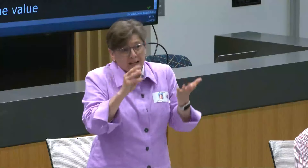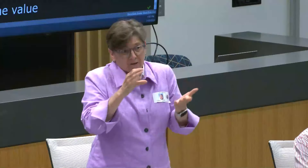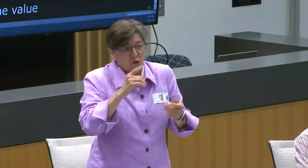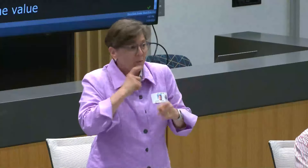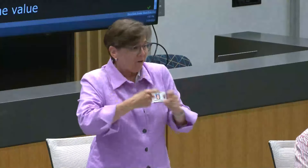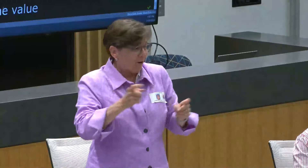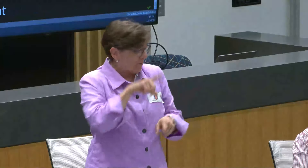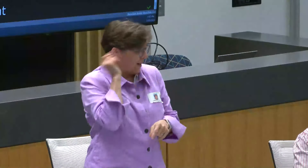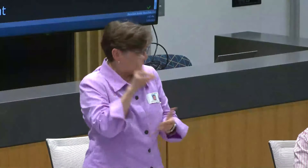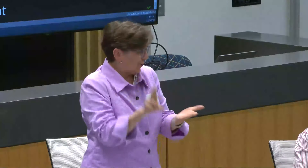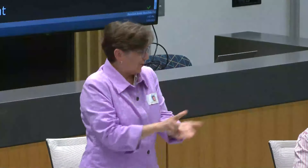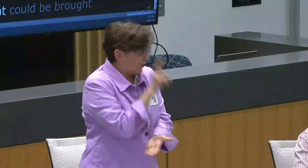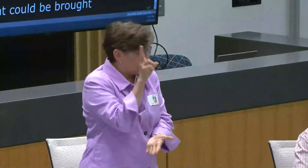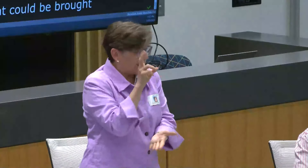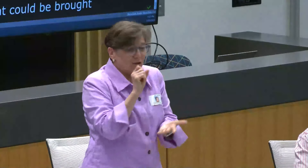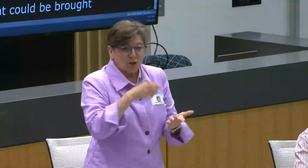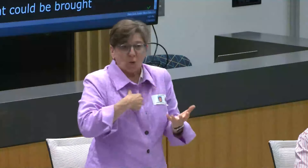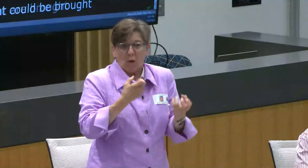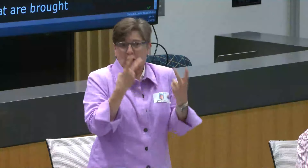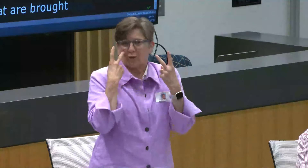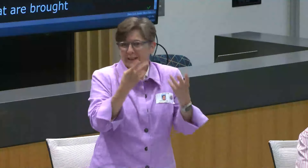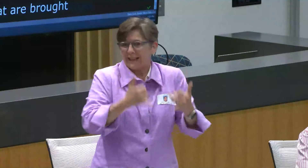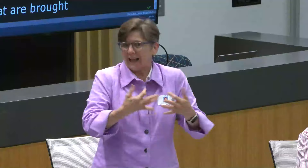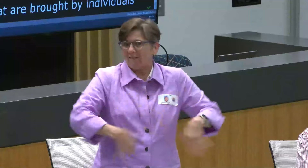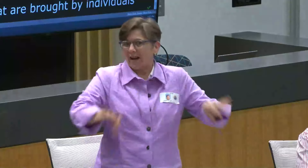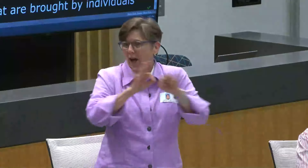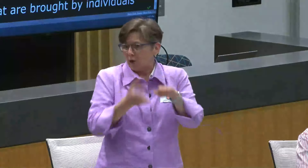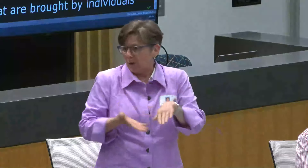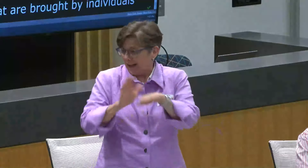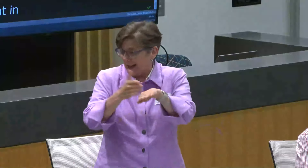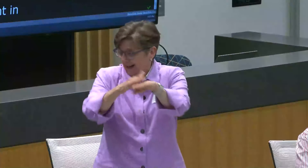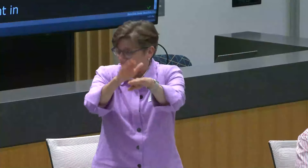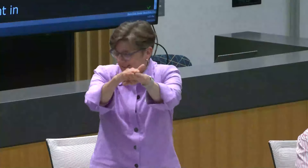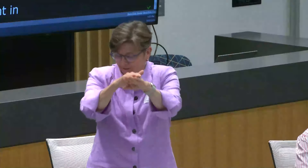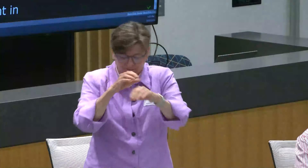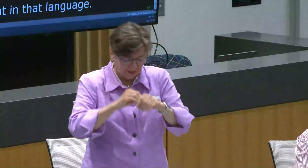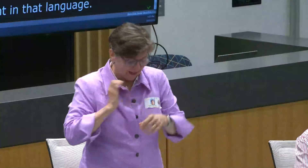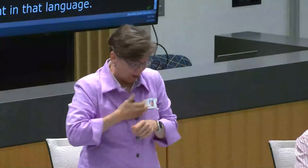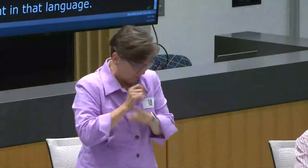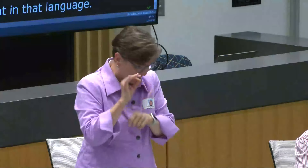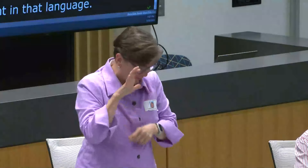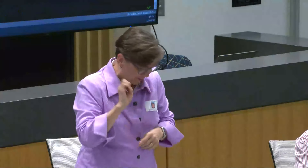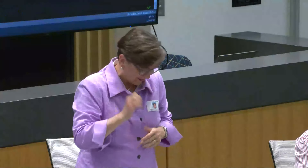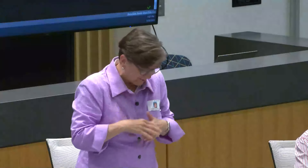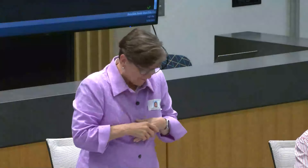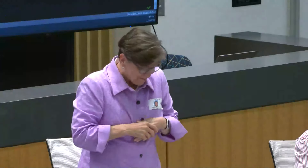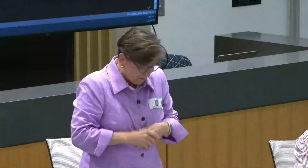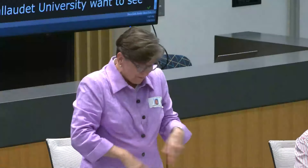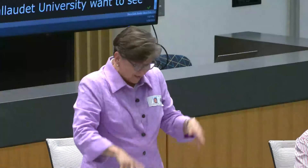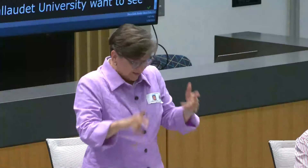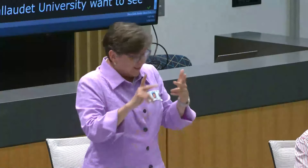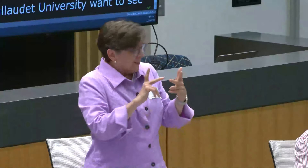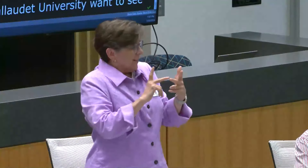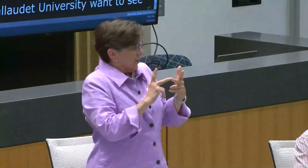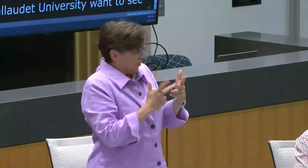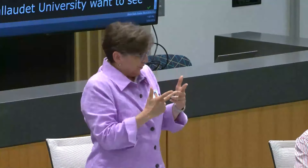THE WORKFORCE WHICH IS A VALUABLE SKILL AND THAT'S PART OF THE LANGUAGE EQUITY FRAMEWORK THAT I BRING. IT'S AROUND THE VALUE OF AMERICAN SIGN LANGUAGE THAT COULD BE BROUGHT TO THE